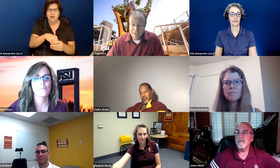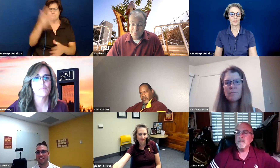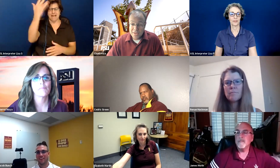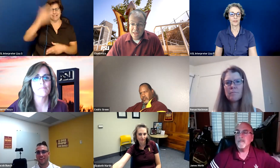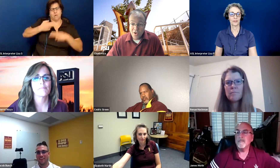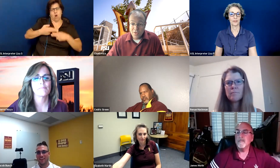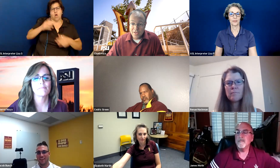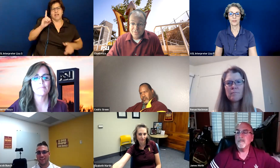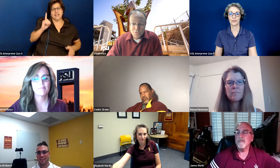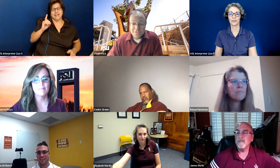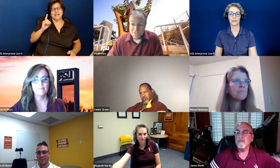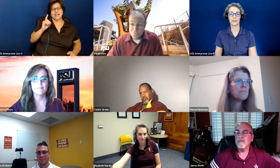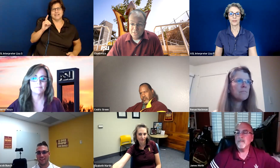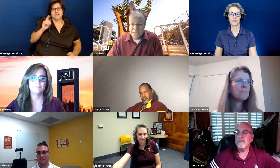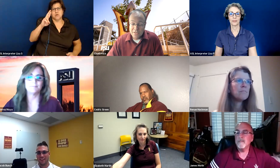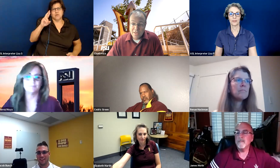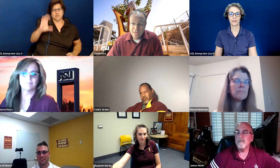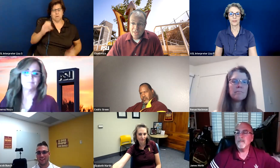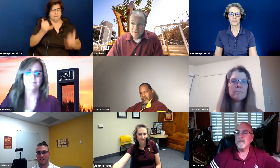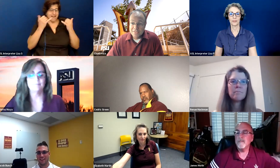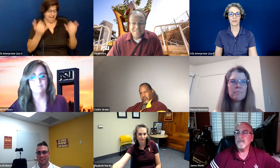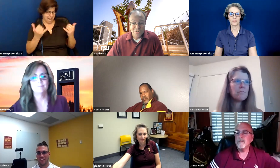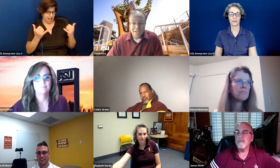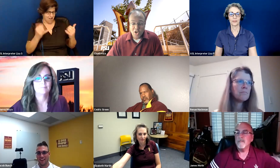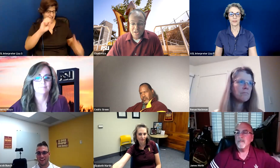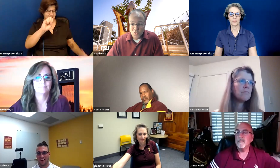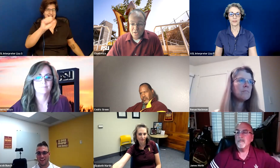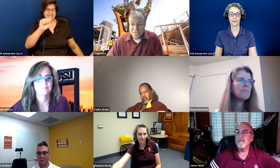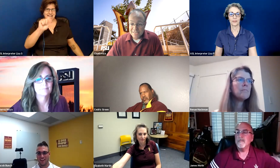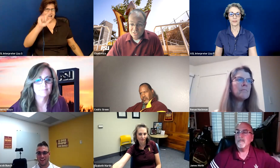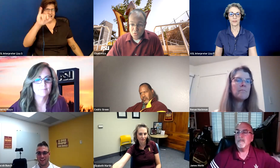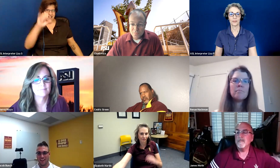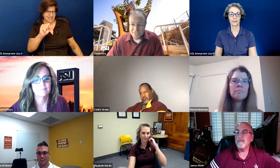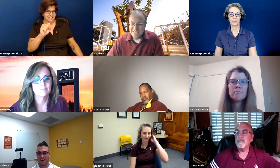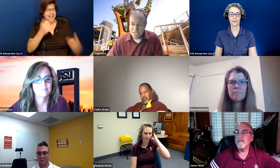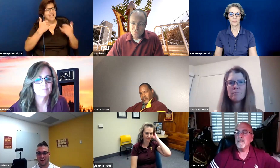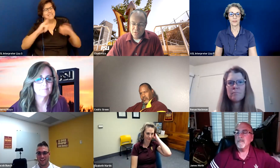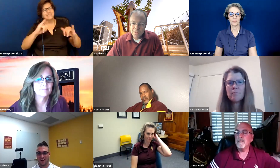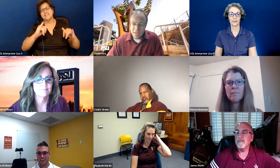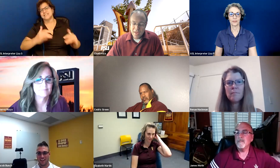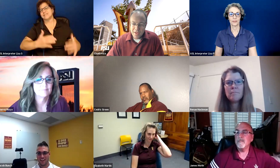and now student accessibility. And it's still a great joy to see students be successful.